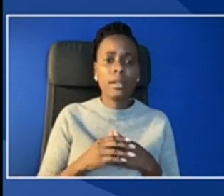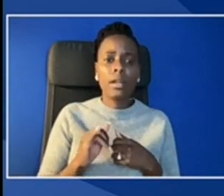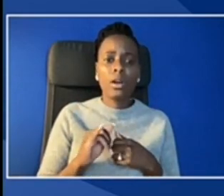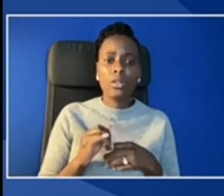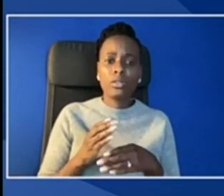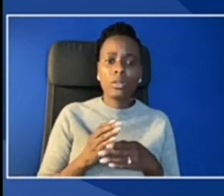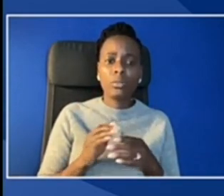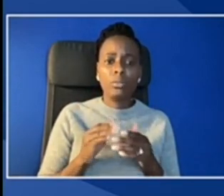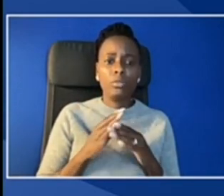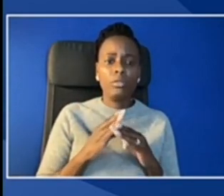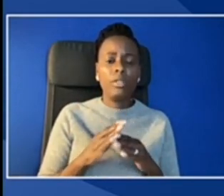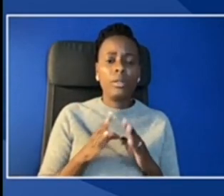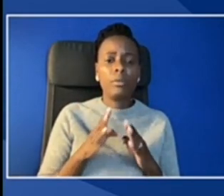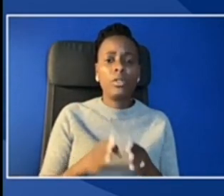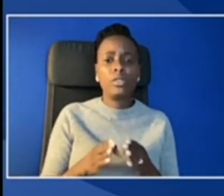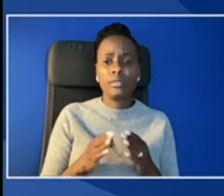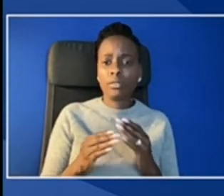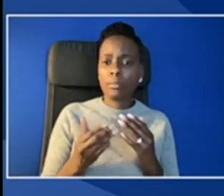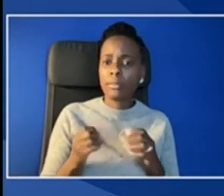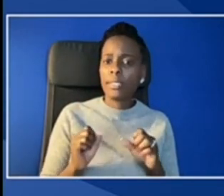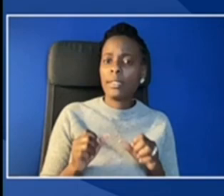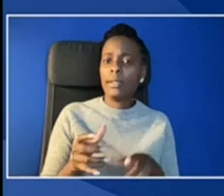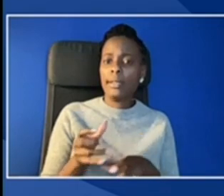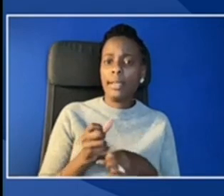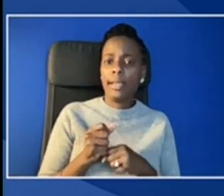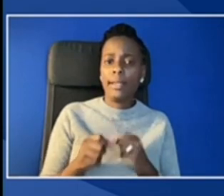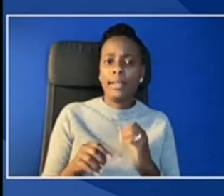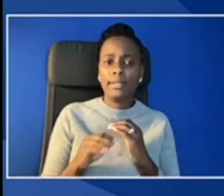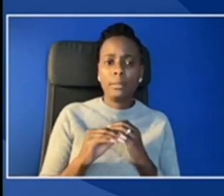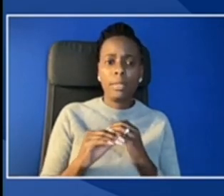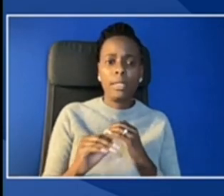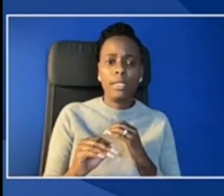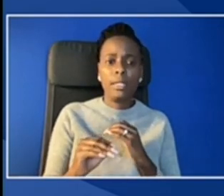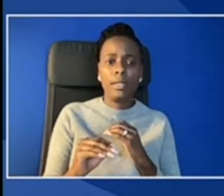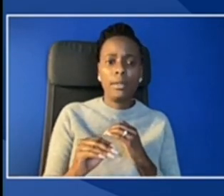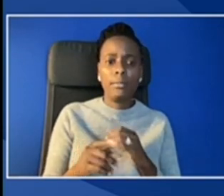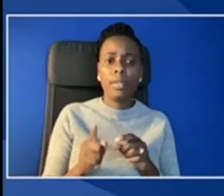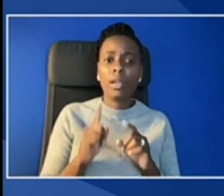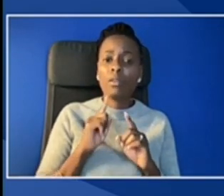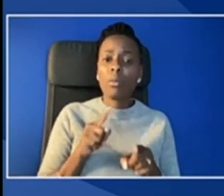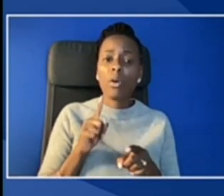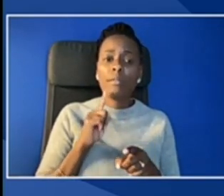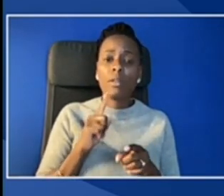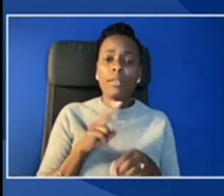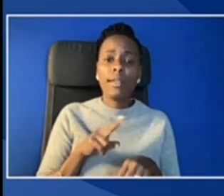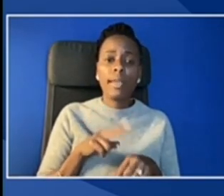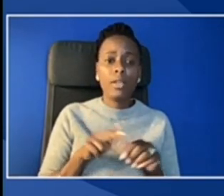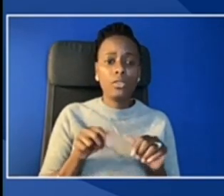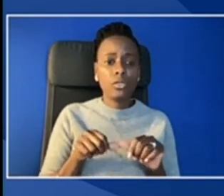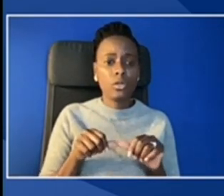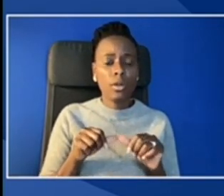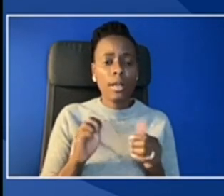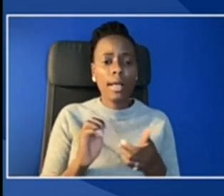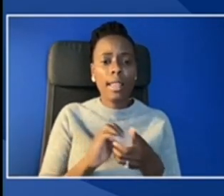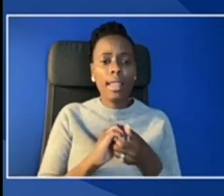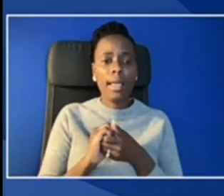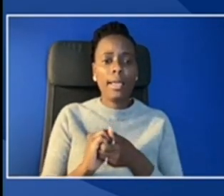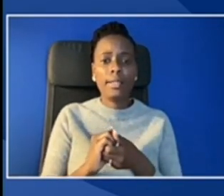A report by the National Alliance to End Homelessness highlights that individuals with student loan debt are more likely to prioritize loan payments over other